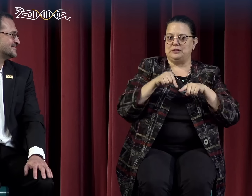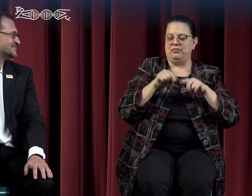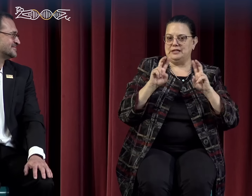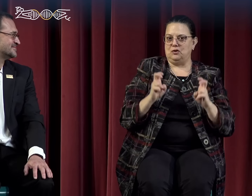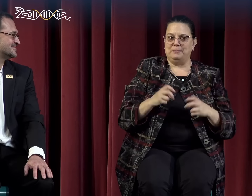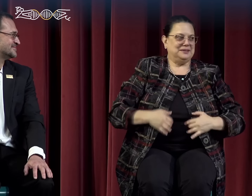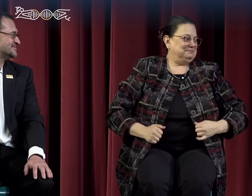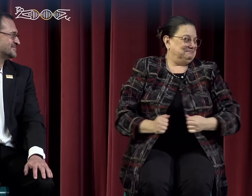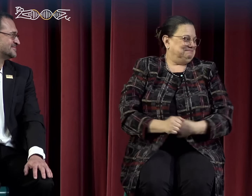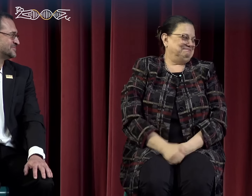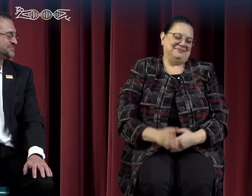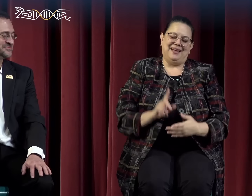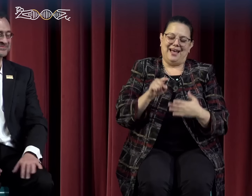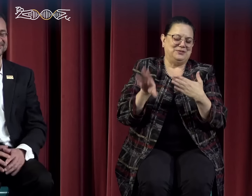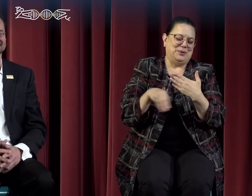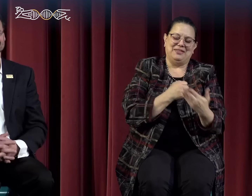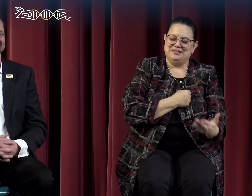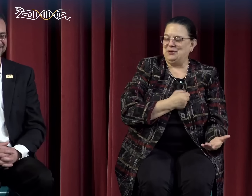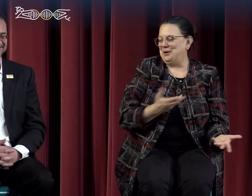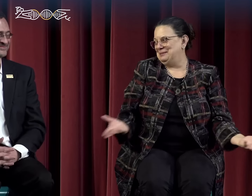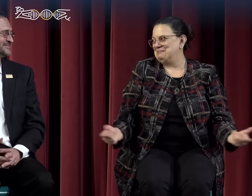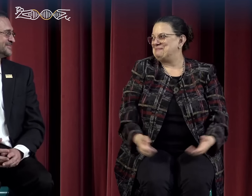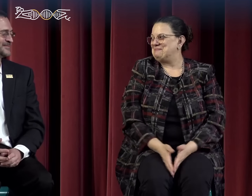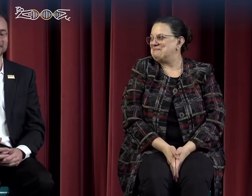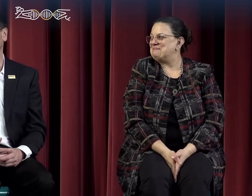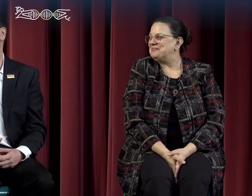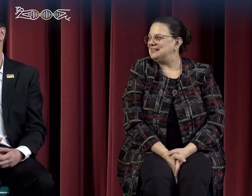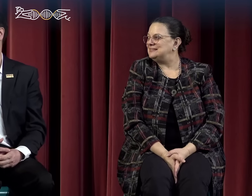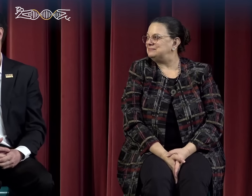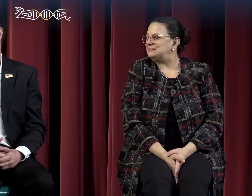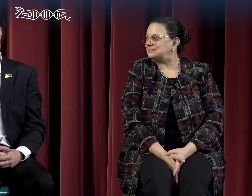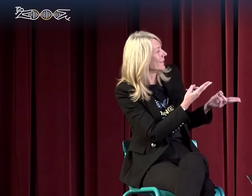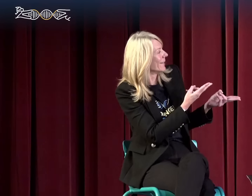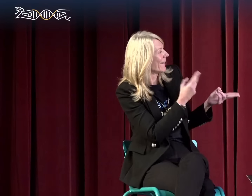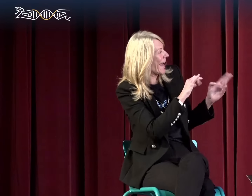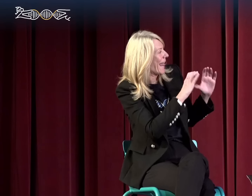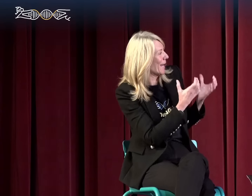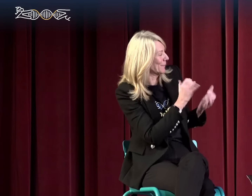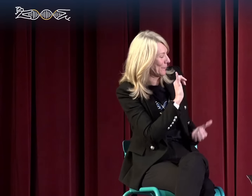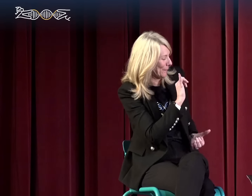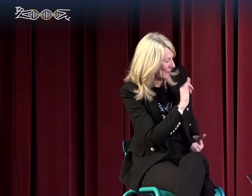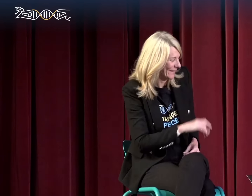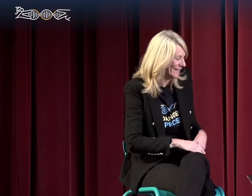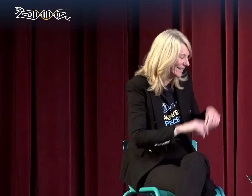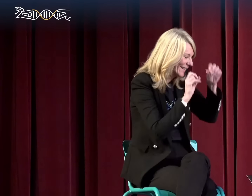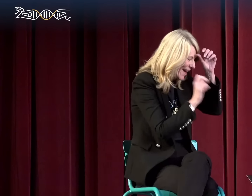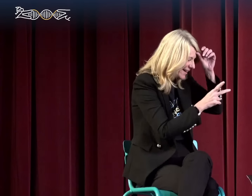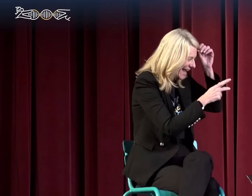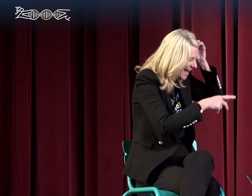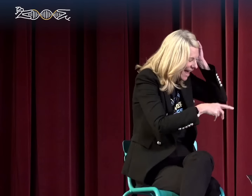topics such as this. I am going to make it a point to visit your class.